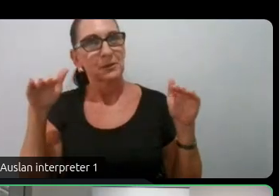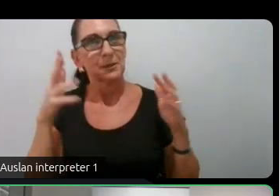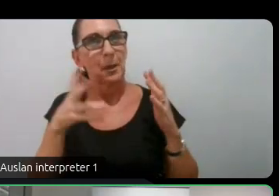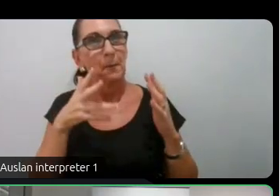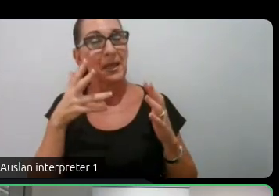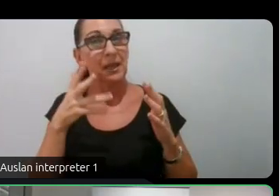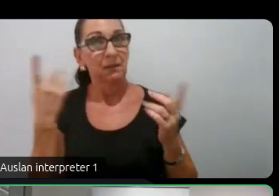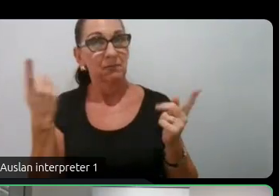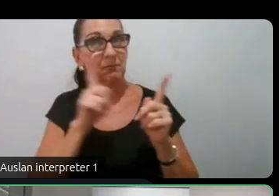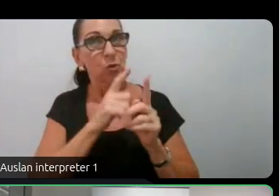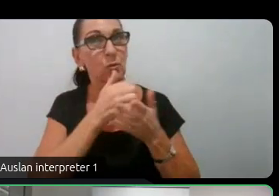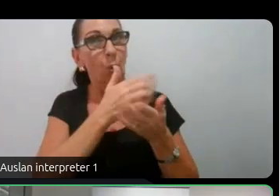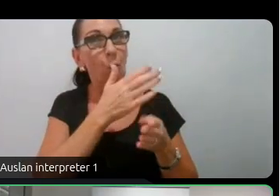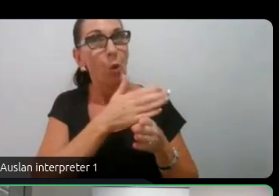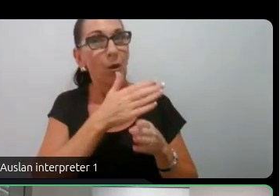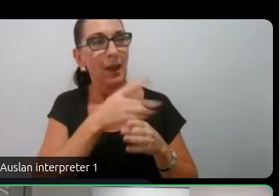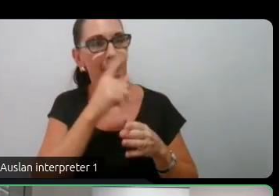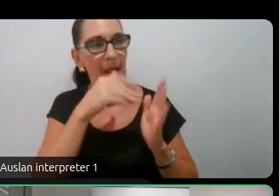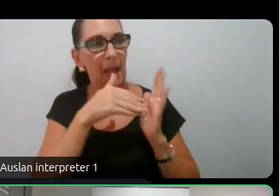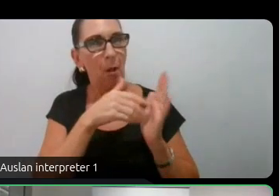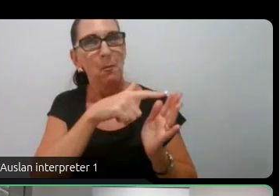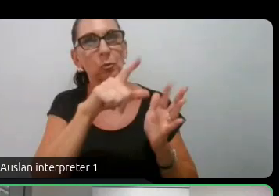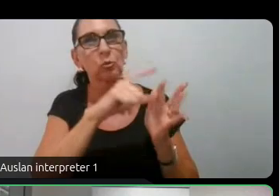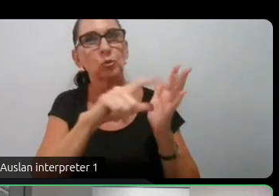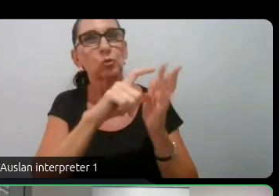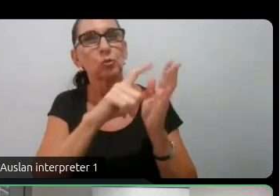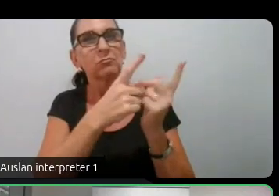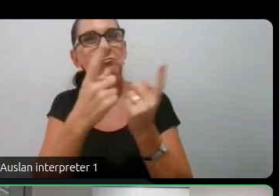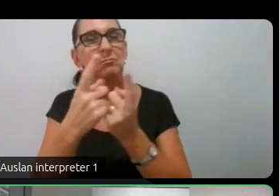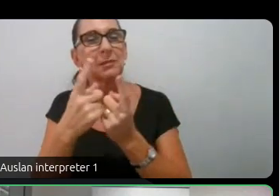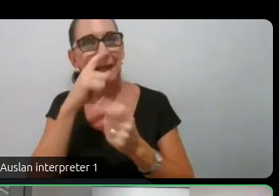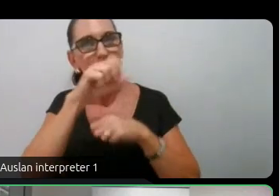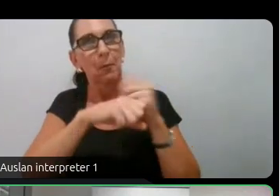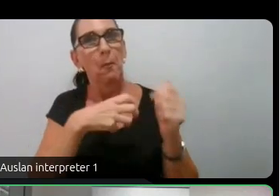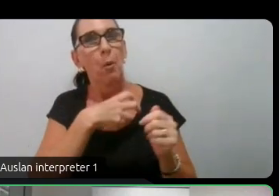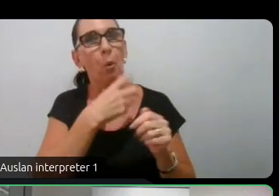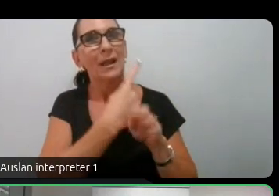actually assist them to do these tasks would help them increase their independence into the future.